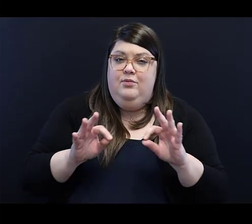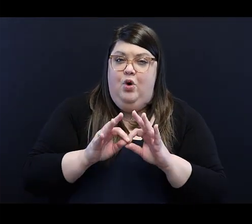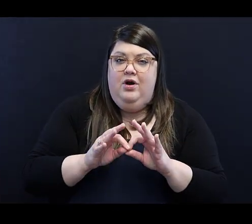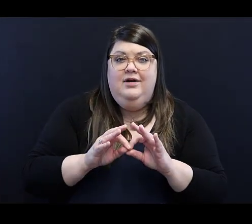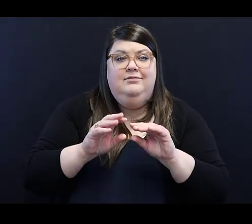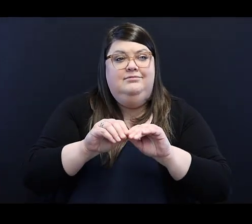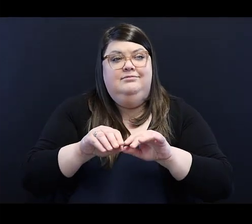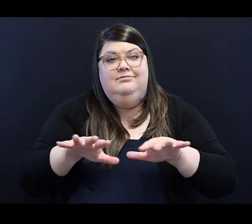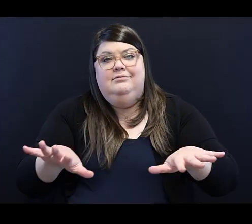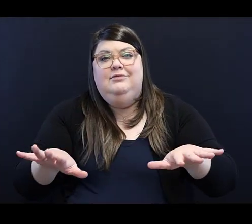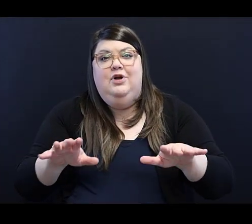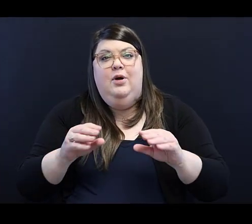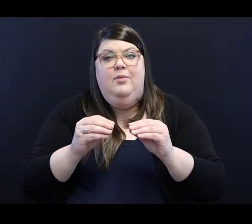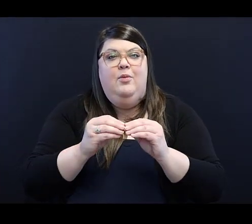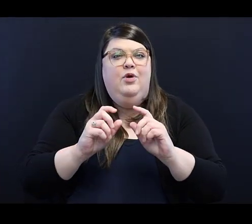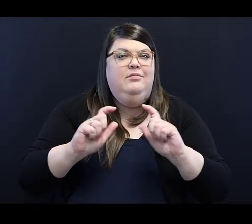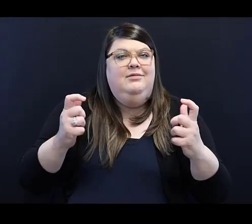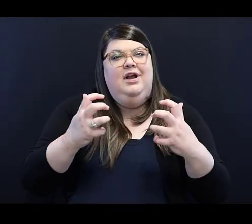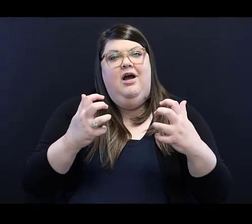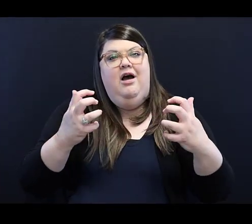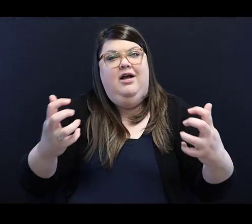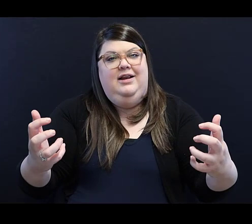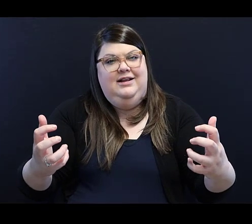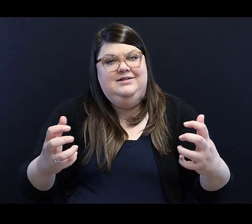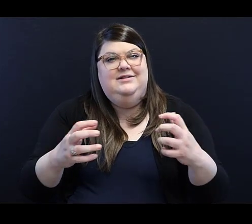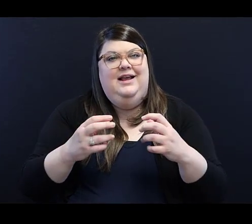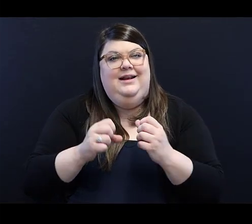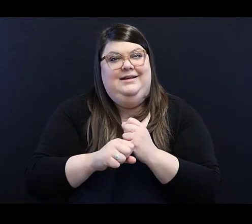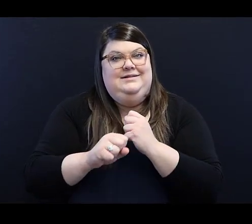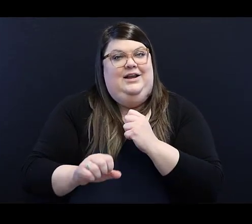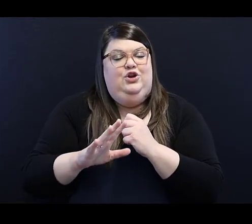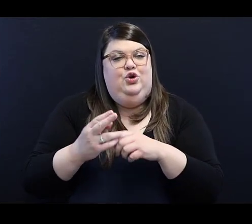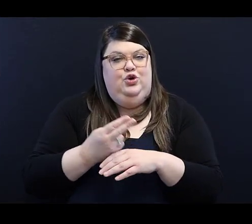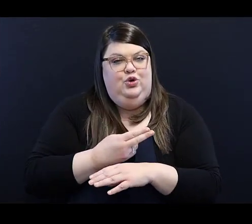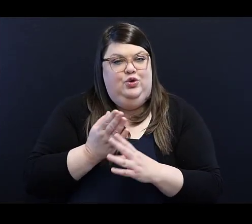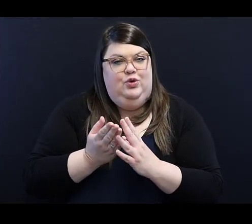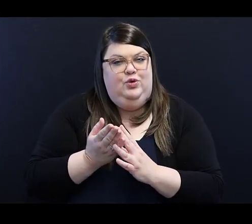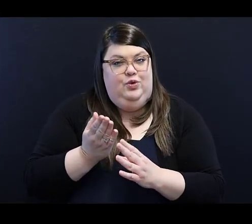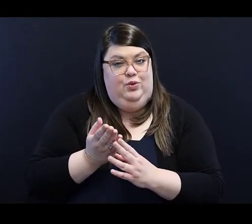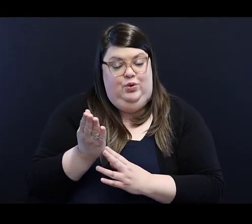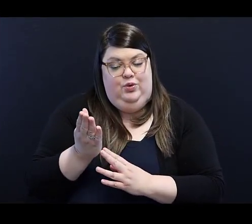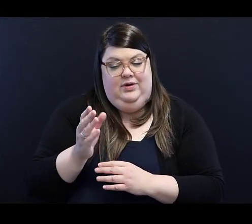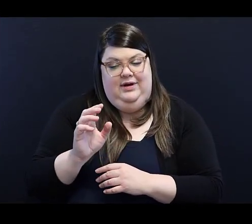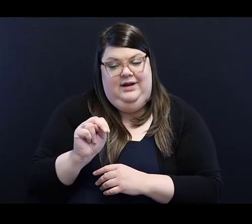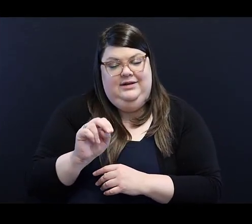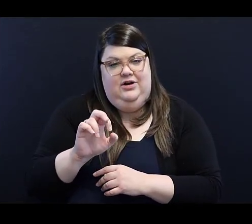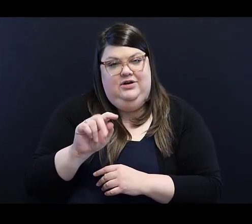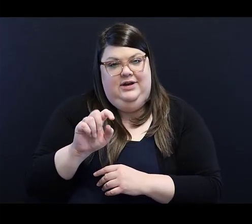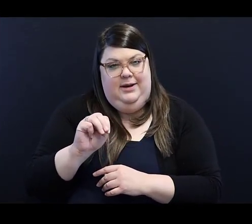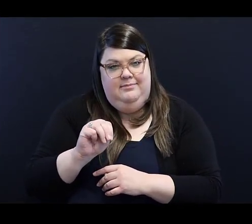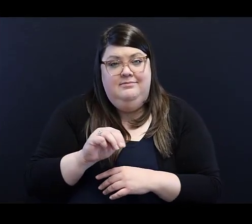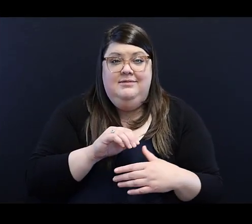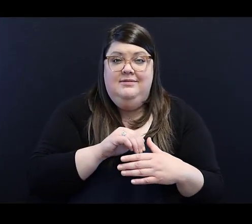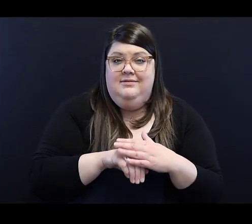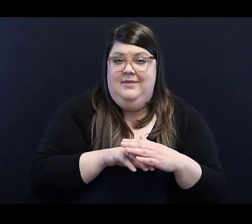audience and extend their use through the NCRTM. Accessibility and Documentation Responsibilities.